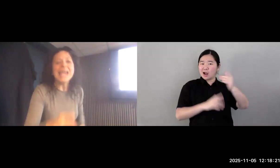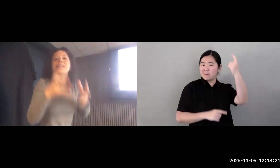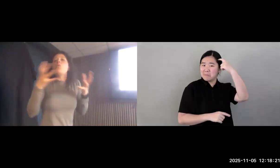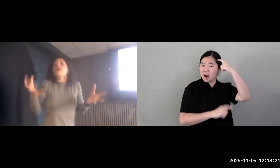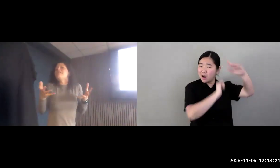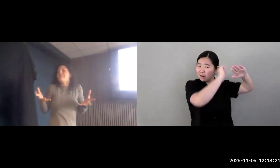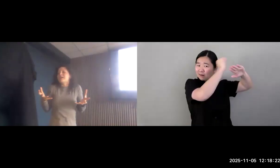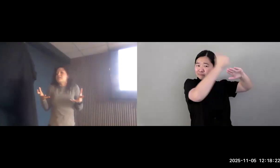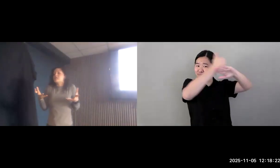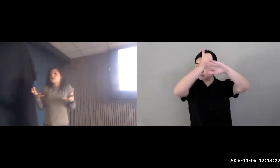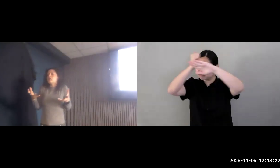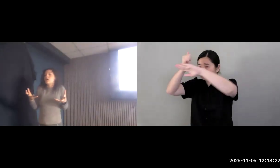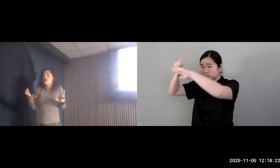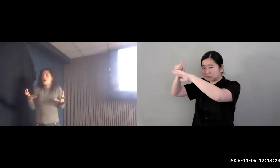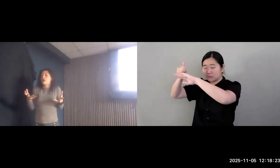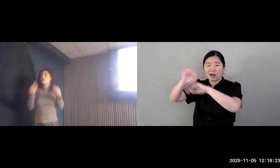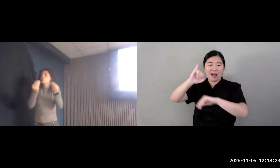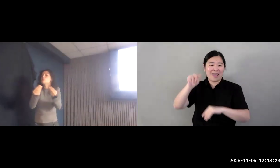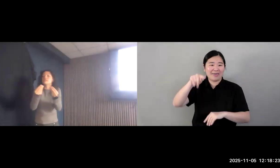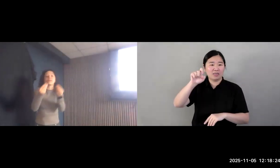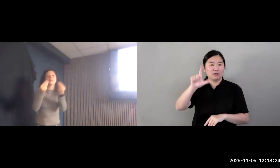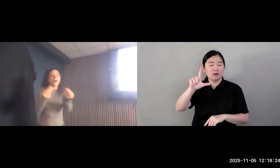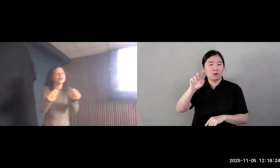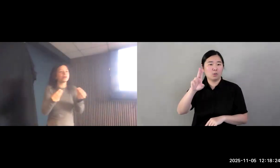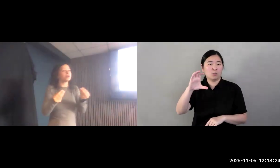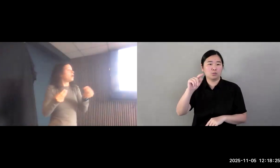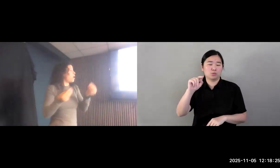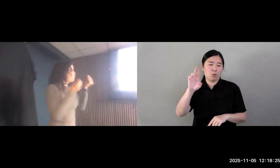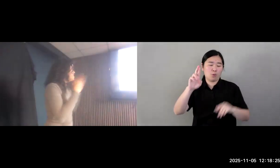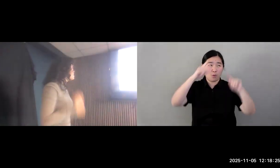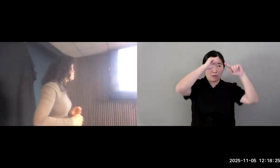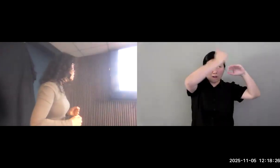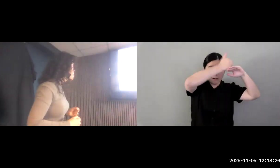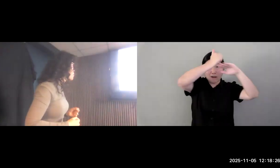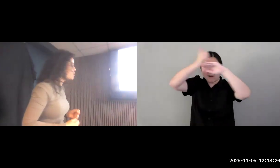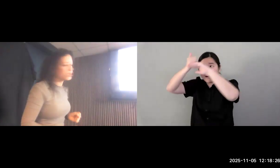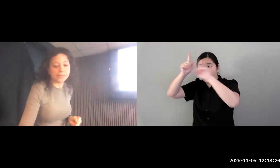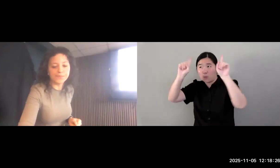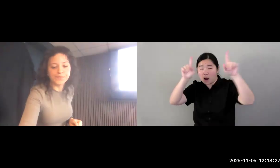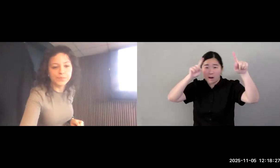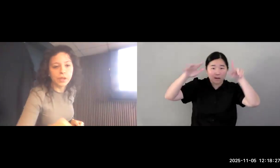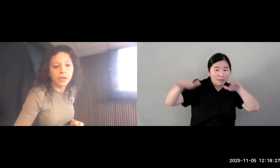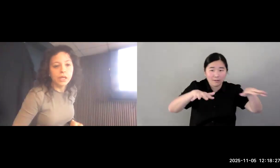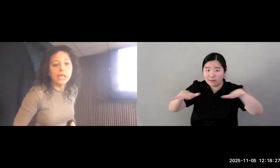Now, what affects the use and the pattern of these semiotic strategies?